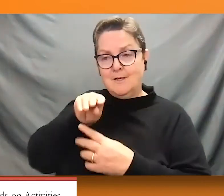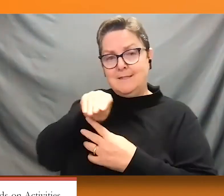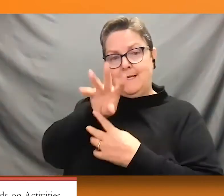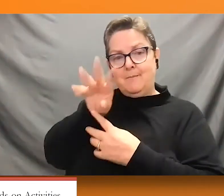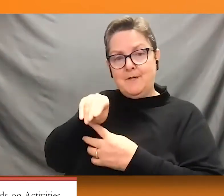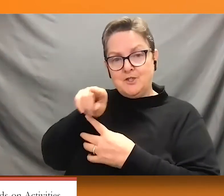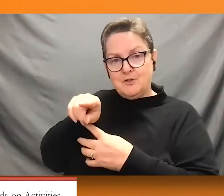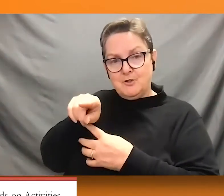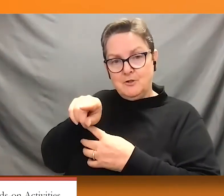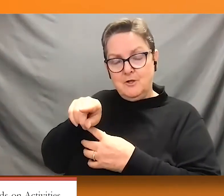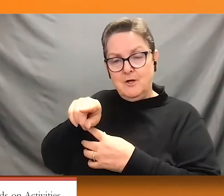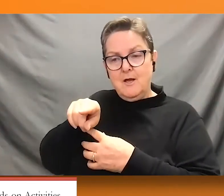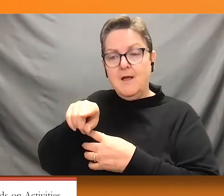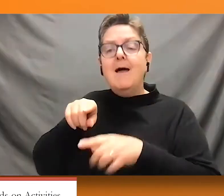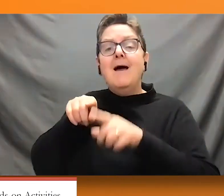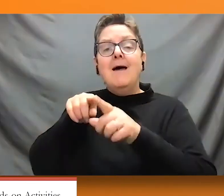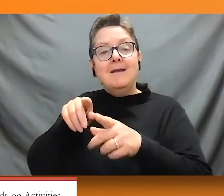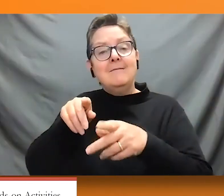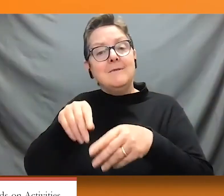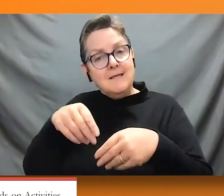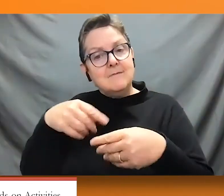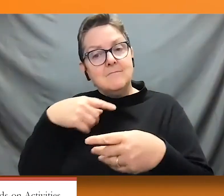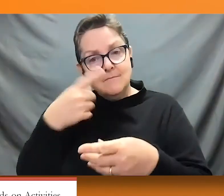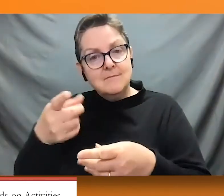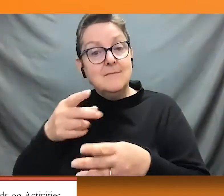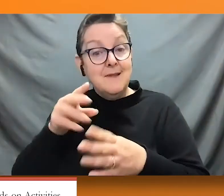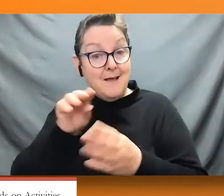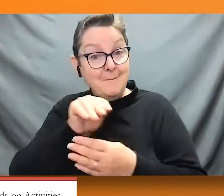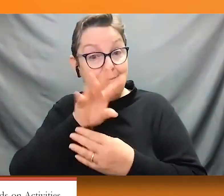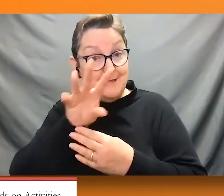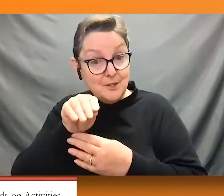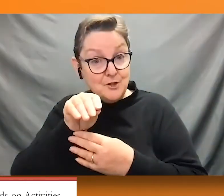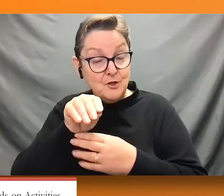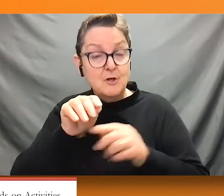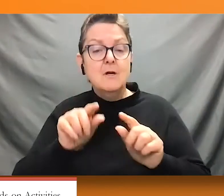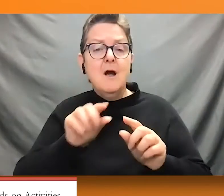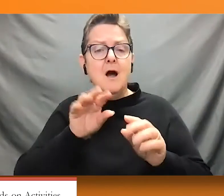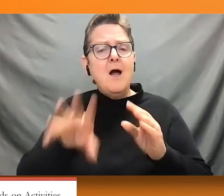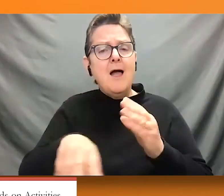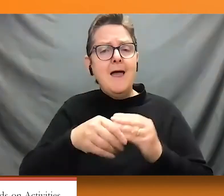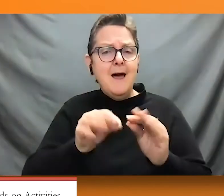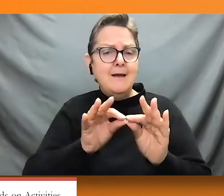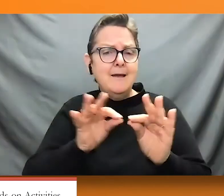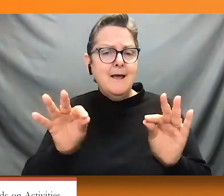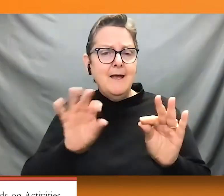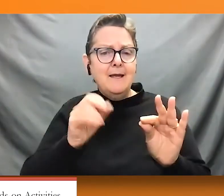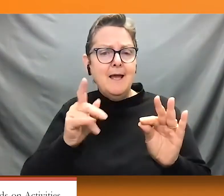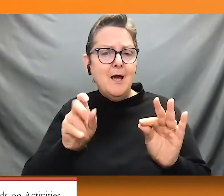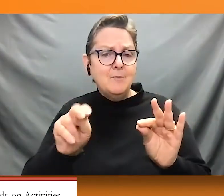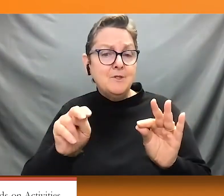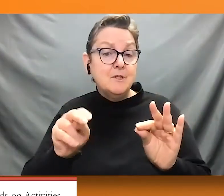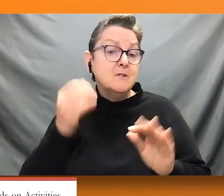doing the activity, and then have them, you know, take those pictures and use the vocabulary words to caption them.